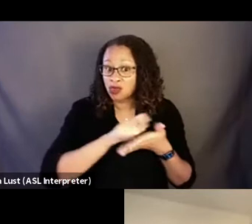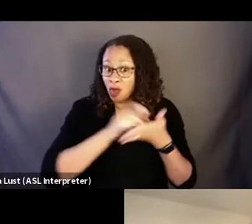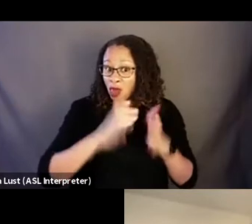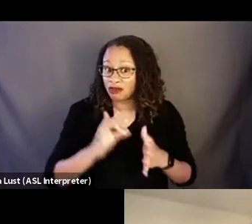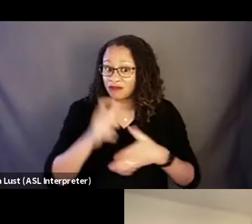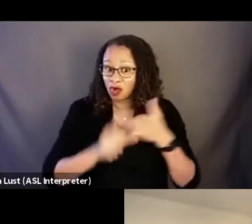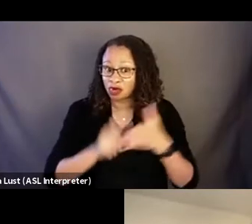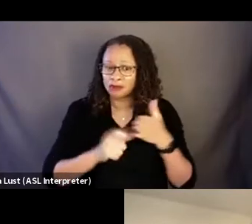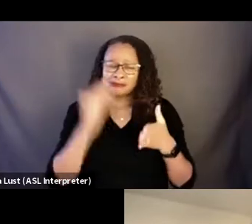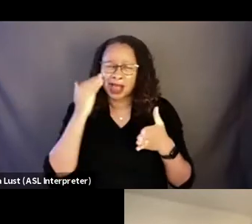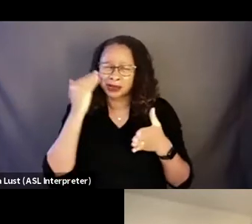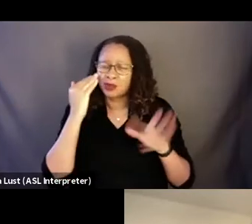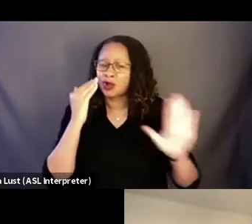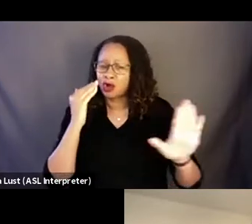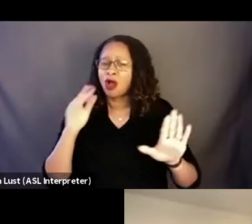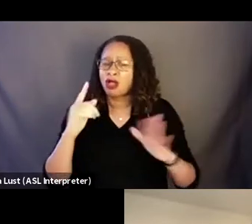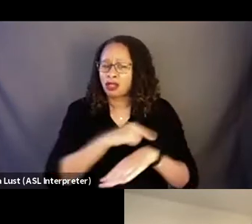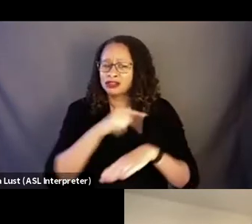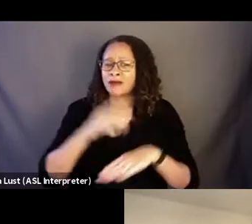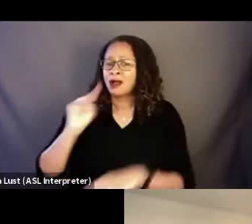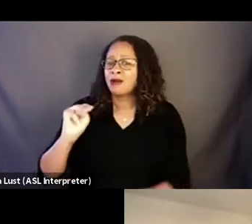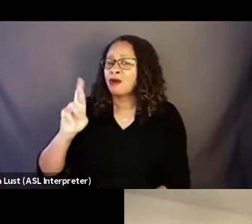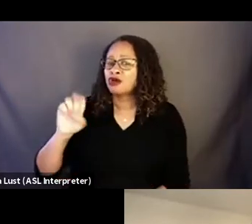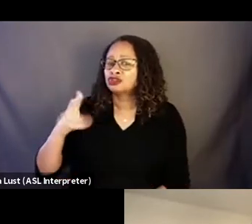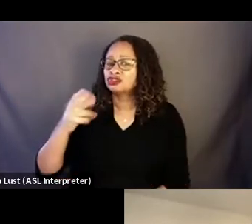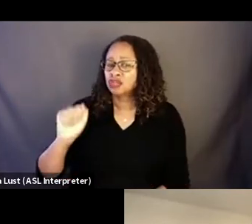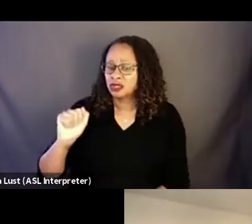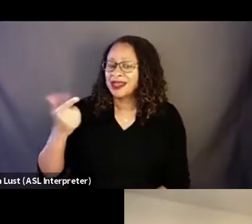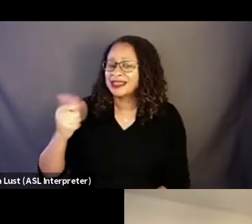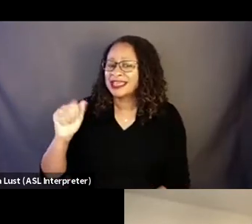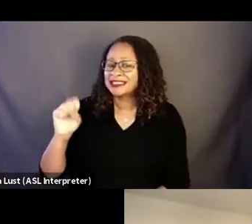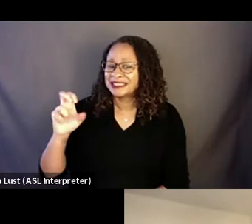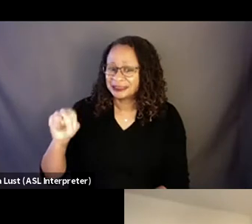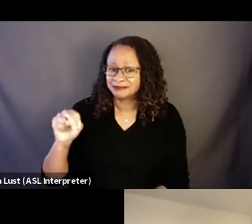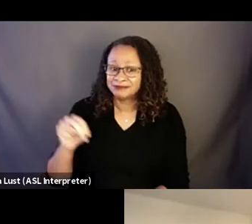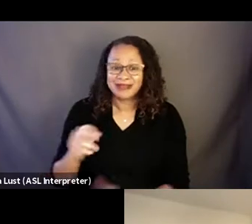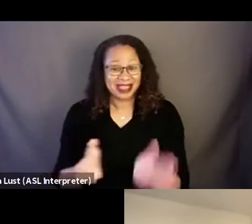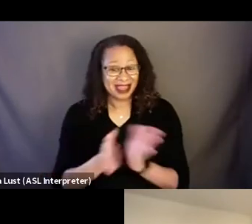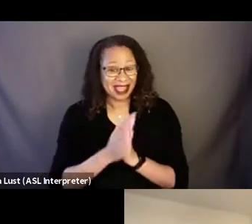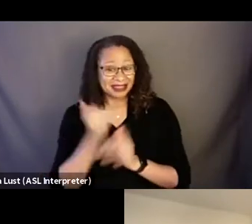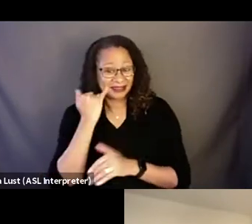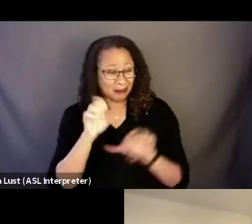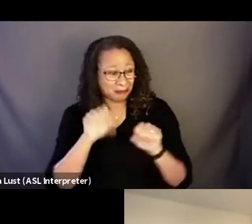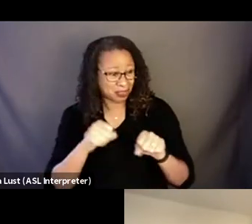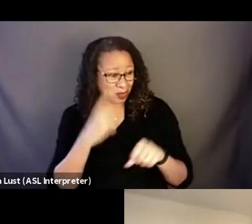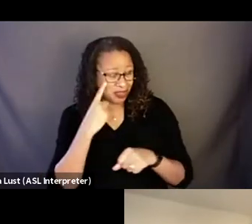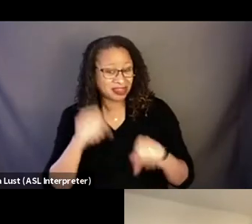And I asked them if it would be possible to do something like this and they thought so and put me in contact with